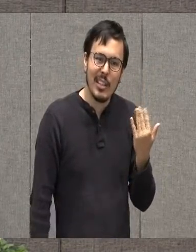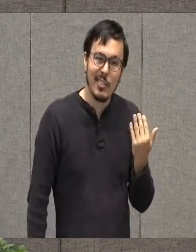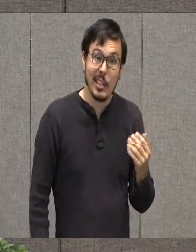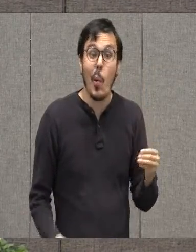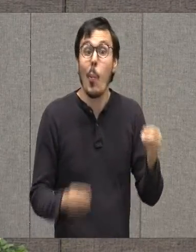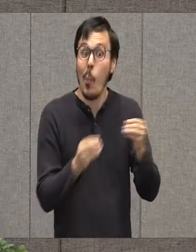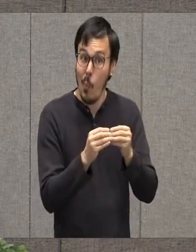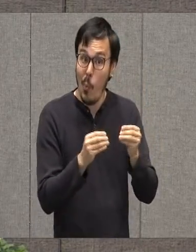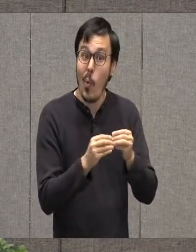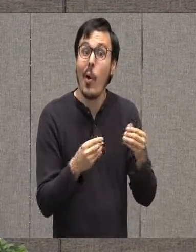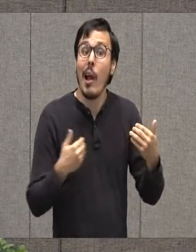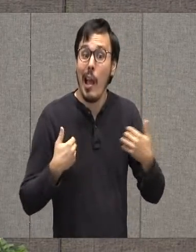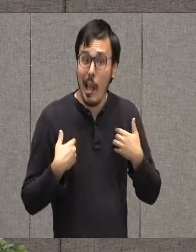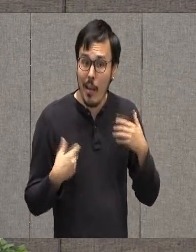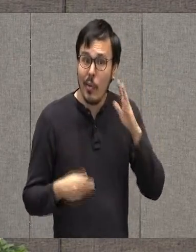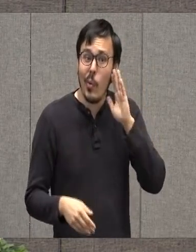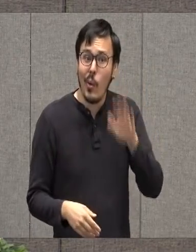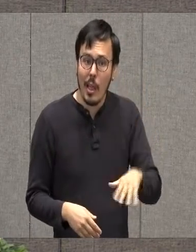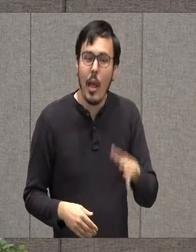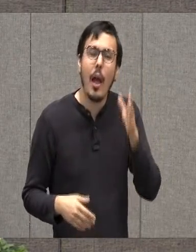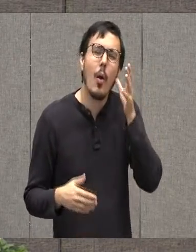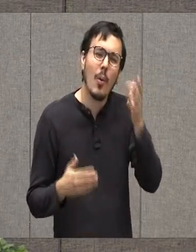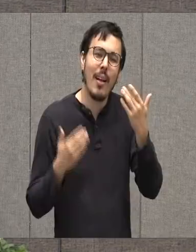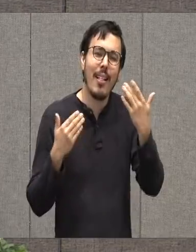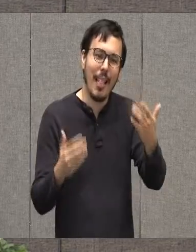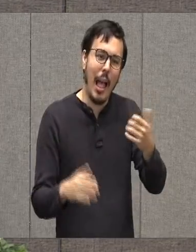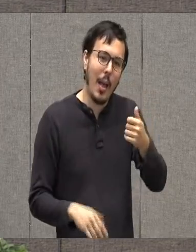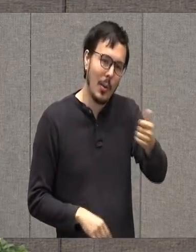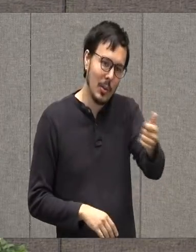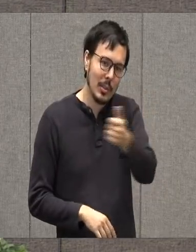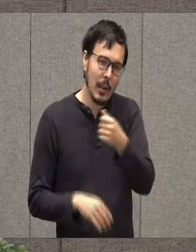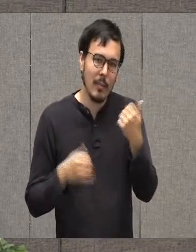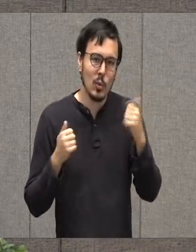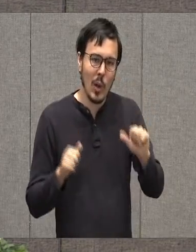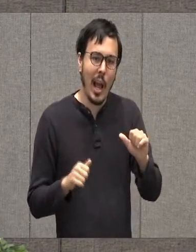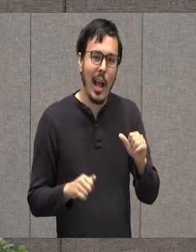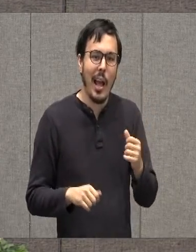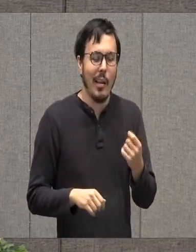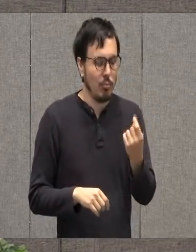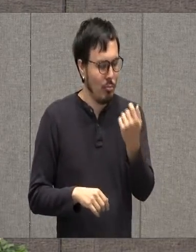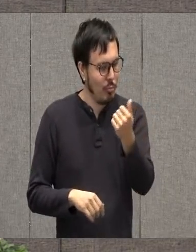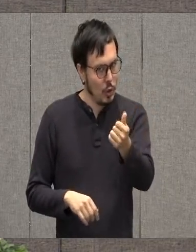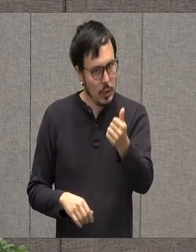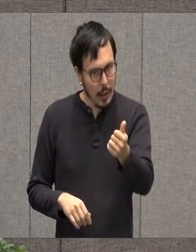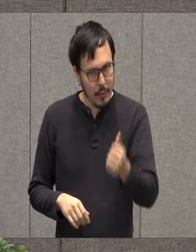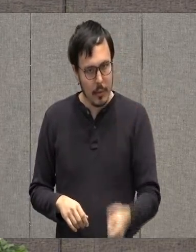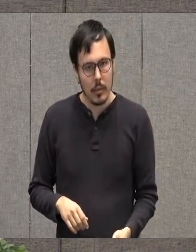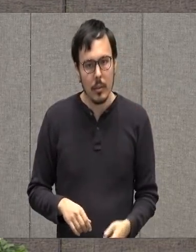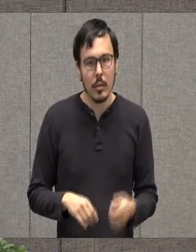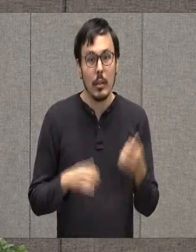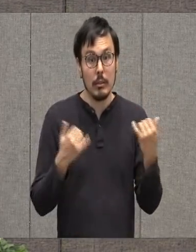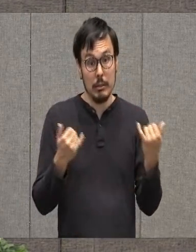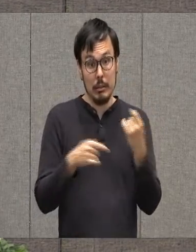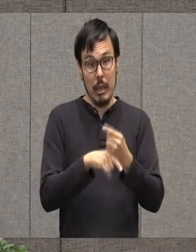to come up with. I'm gonna let you try some at home alone, and today we're gonna tackle a takeaway.